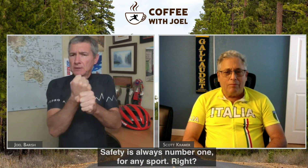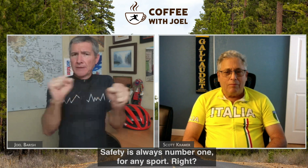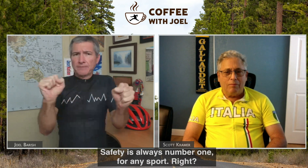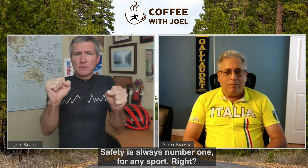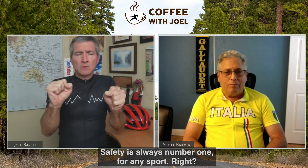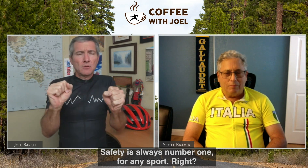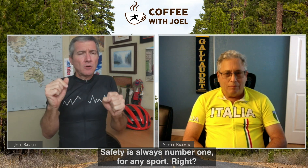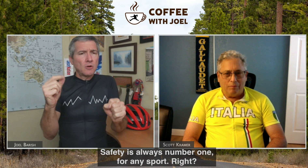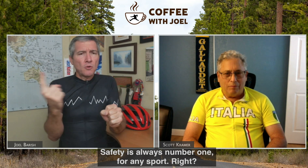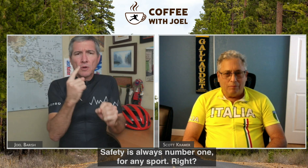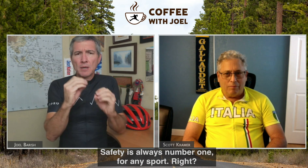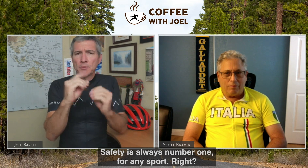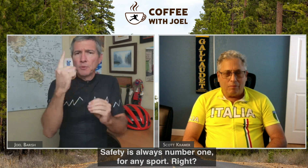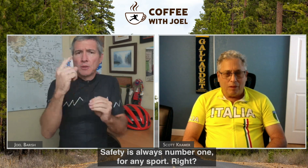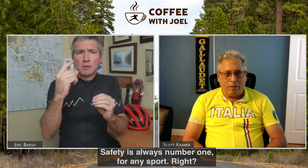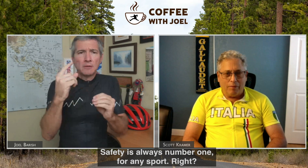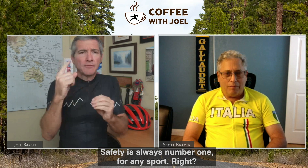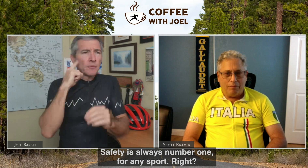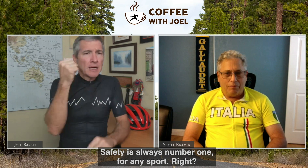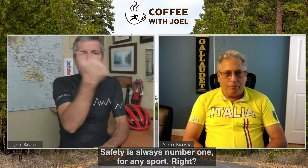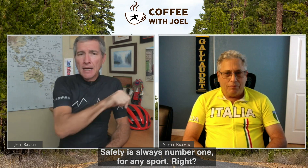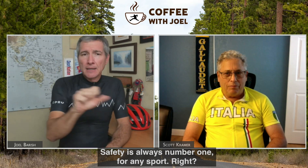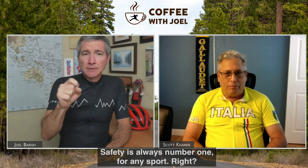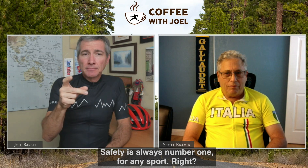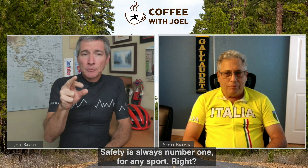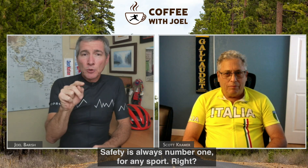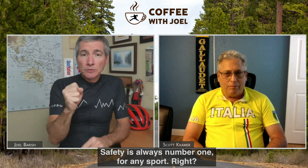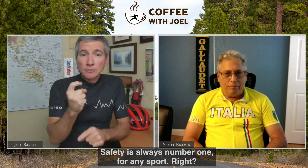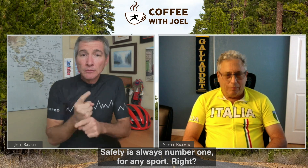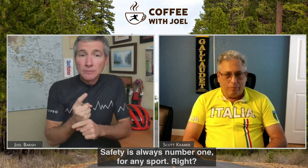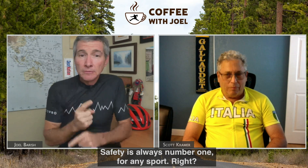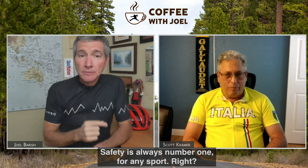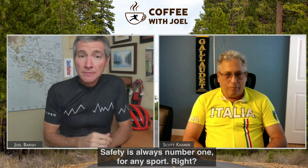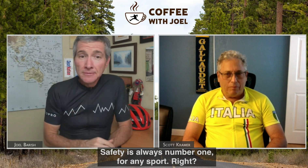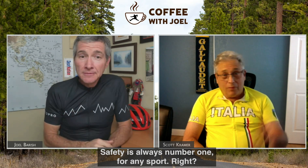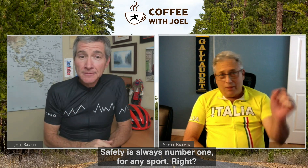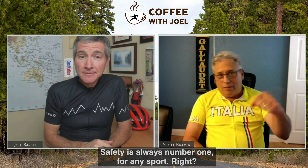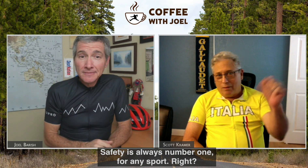Safety is always number one, for any sport. Right?